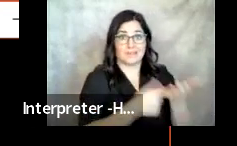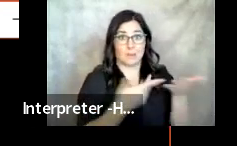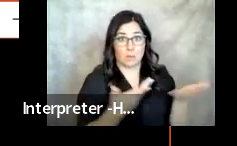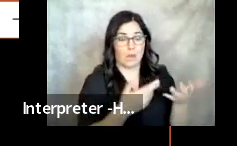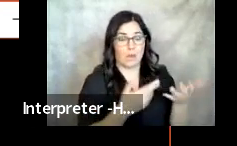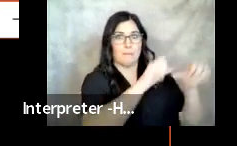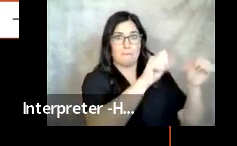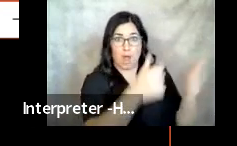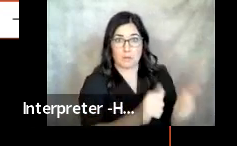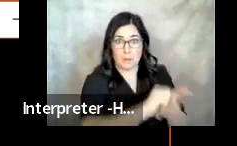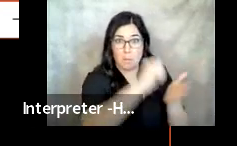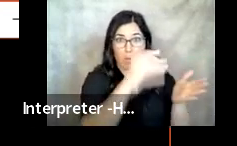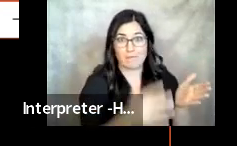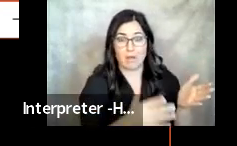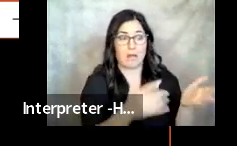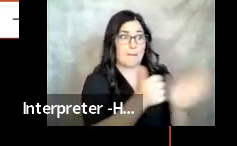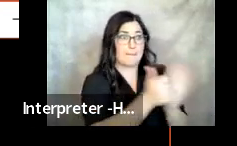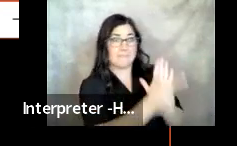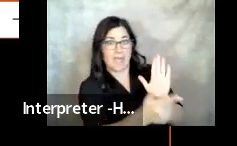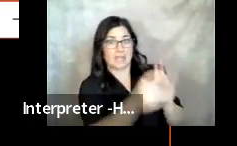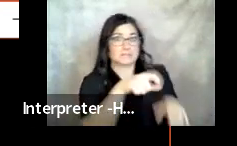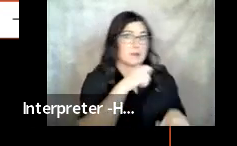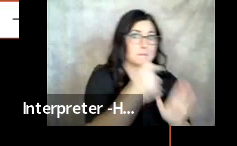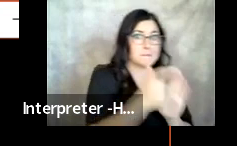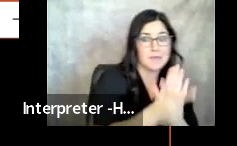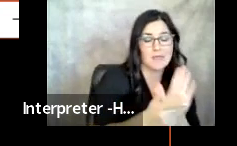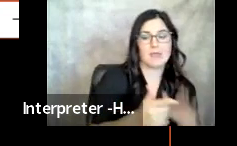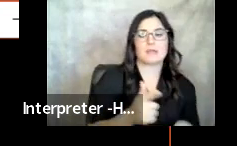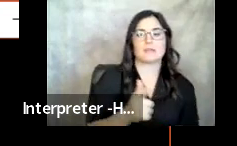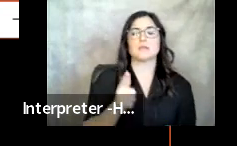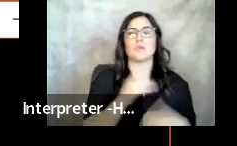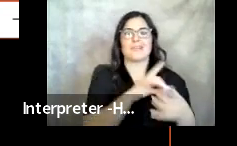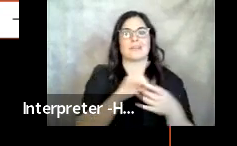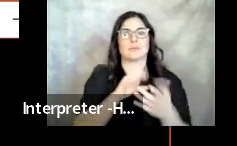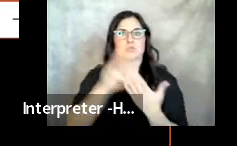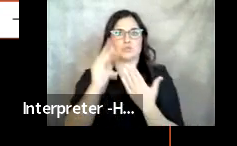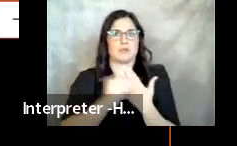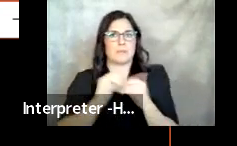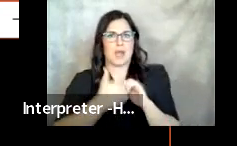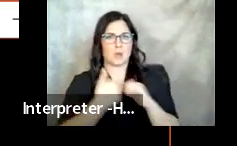Of the the curriculum, how how can we. Talk about U.S..